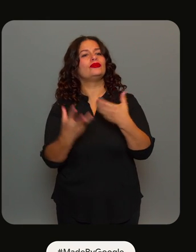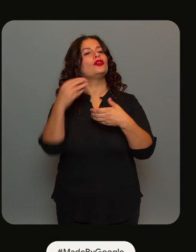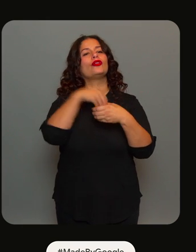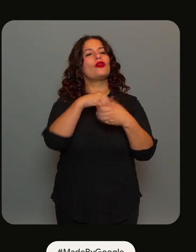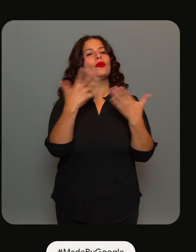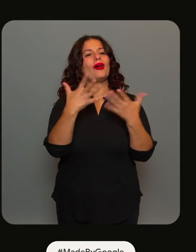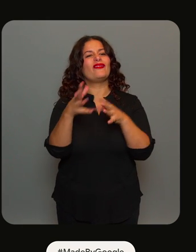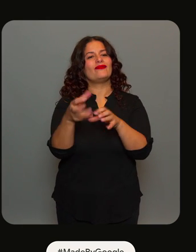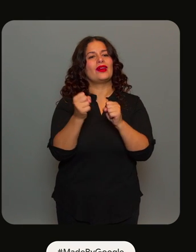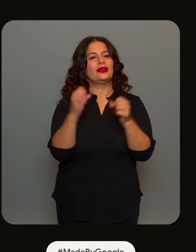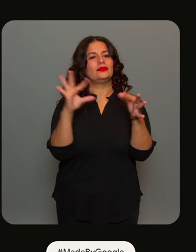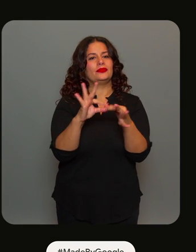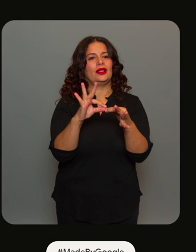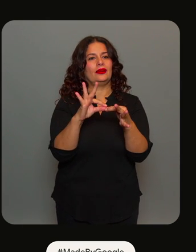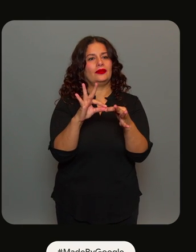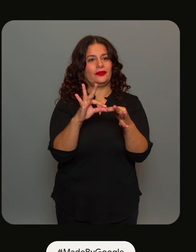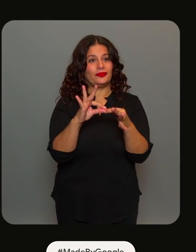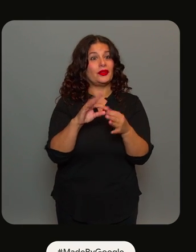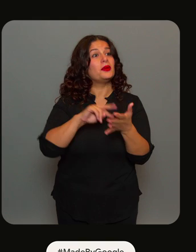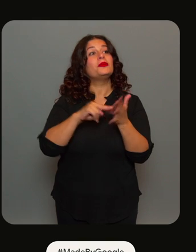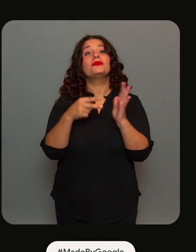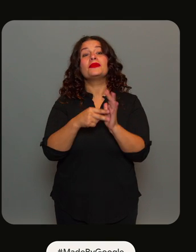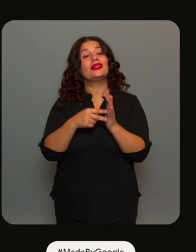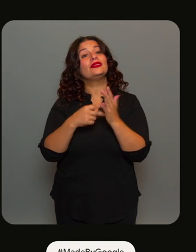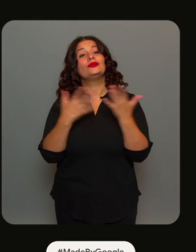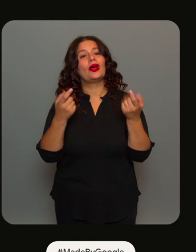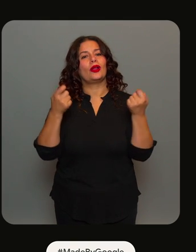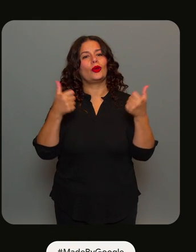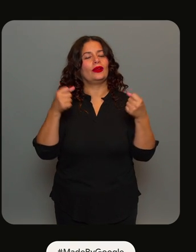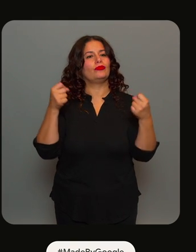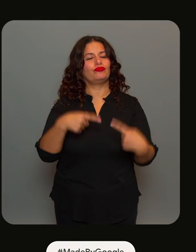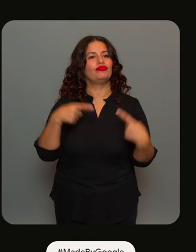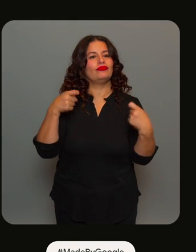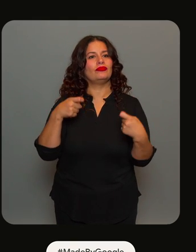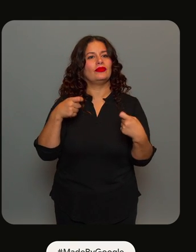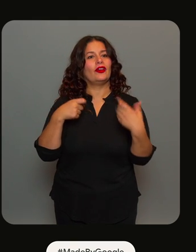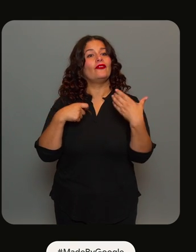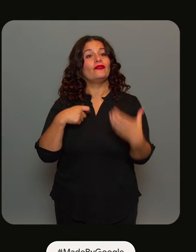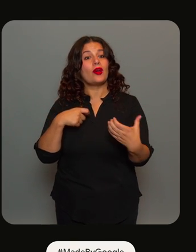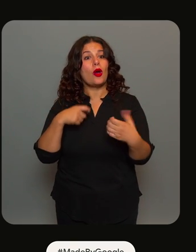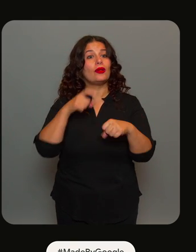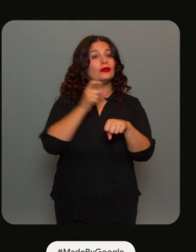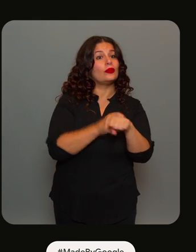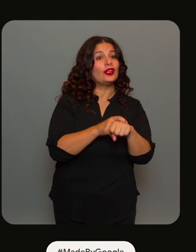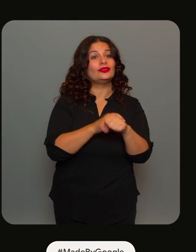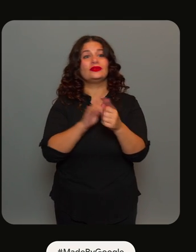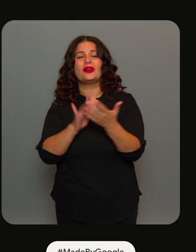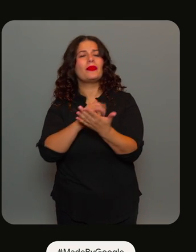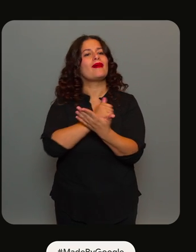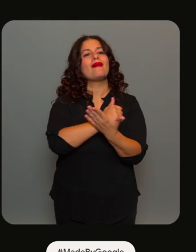phone quickly sync and work together with all your devices, whether they're made by Google or by one of our Fast Pair